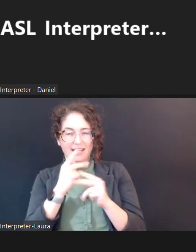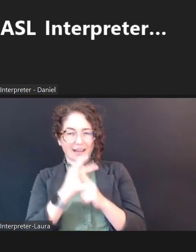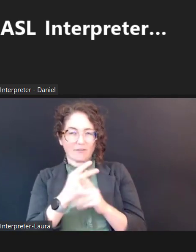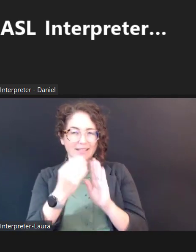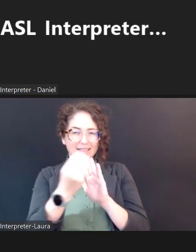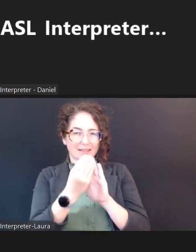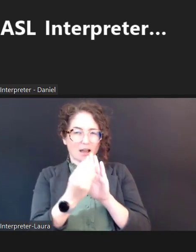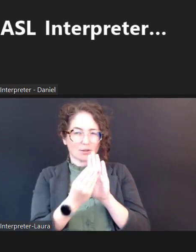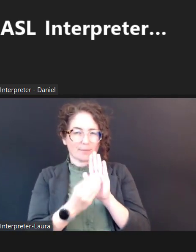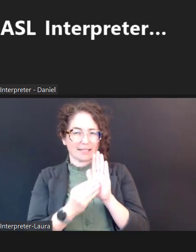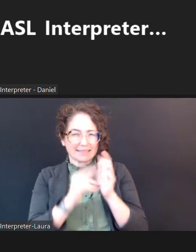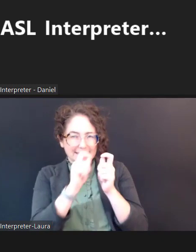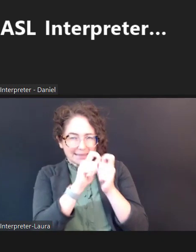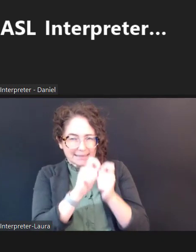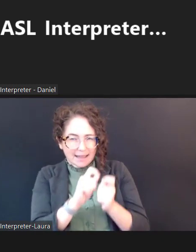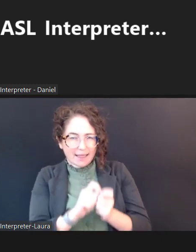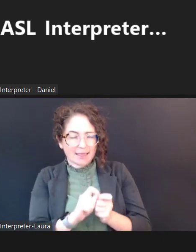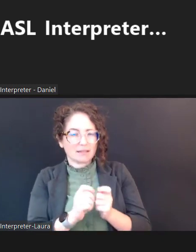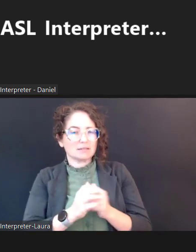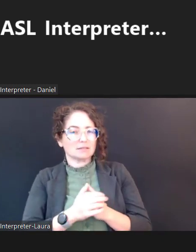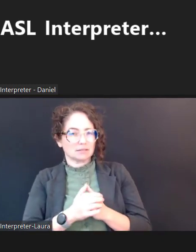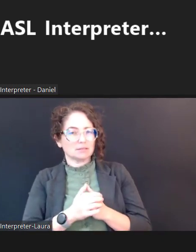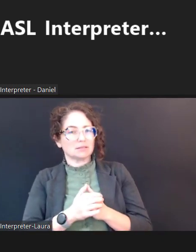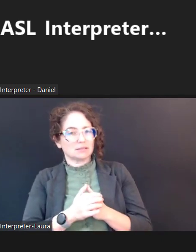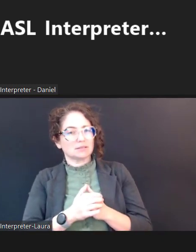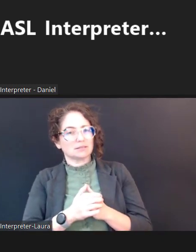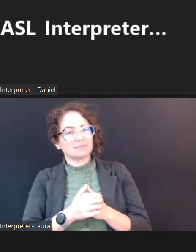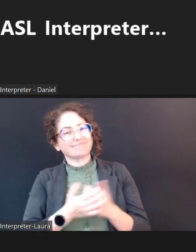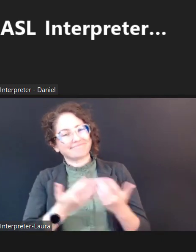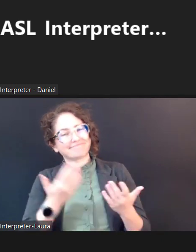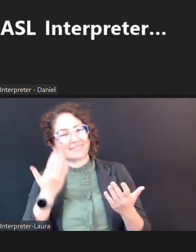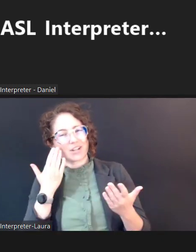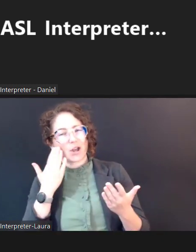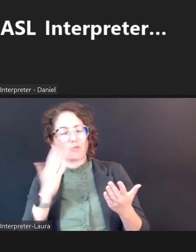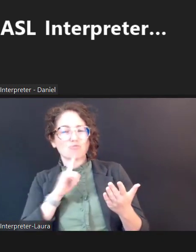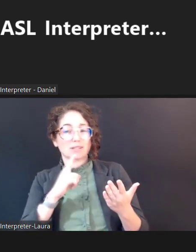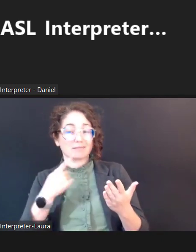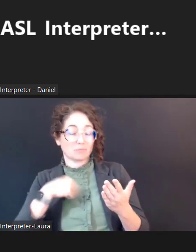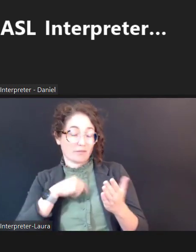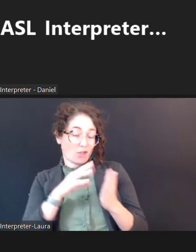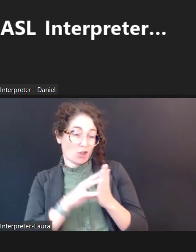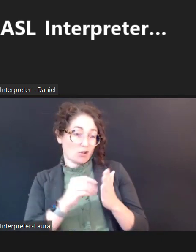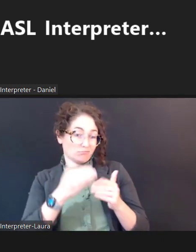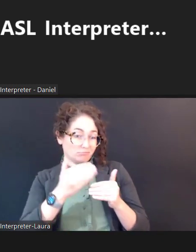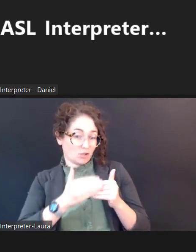this is, you know what we learned over years, Early Childhood